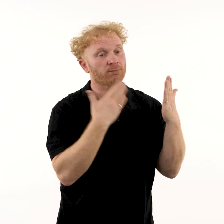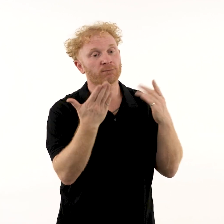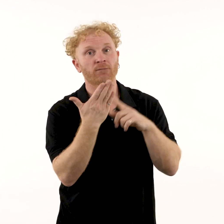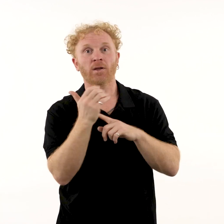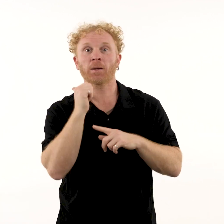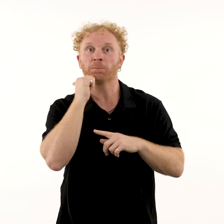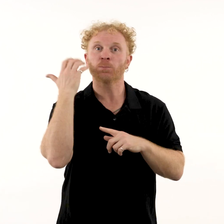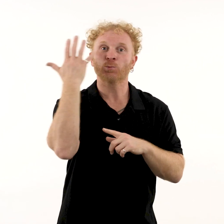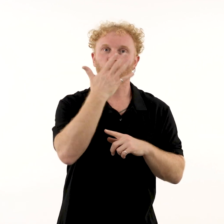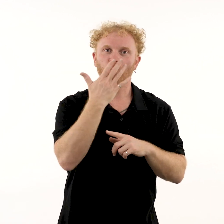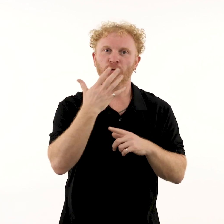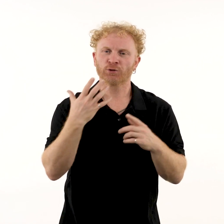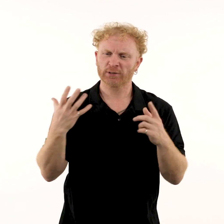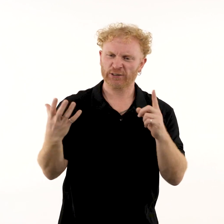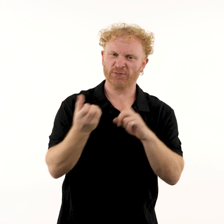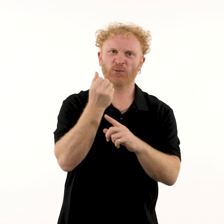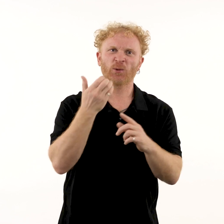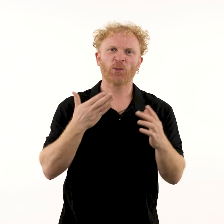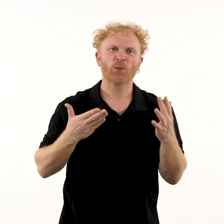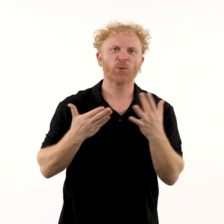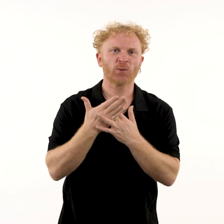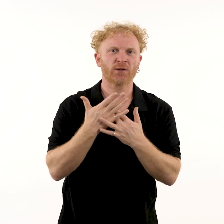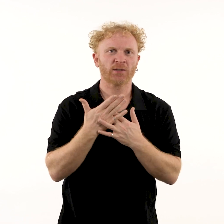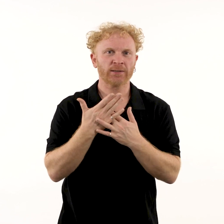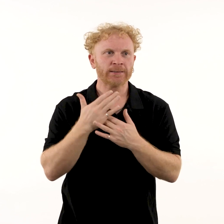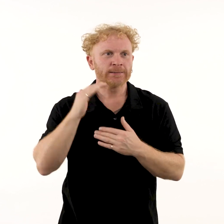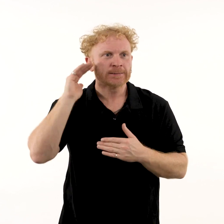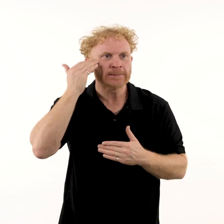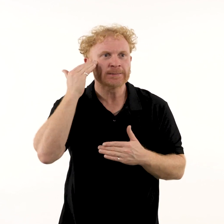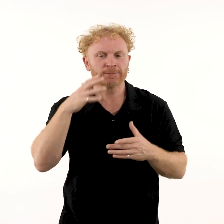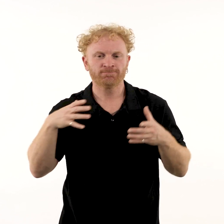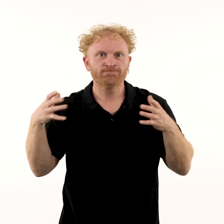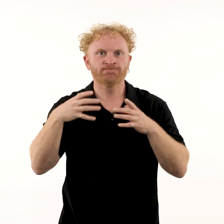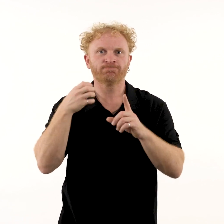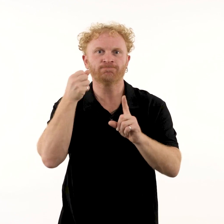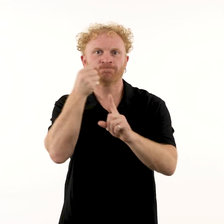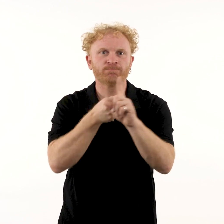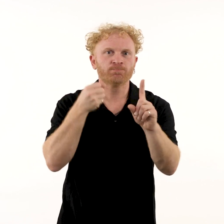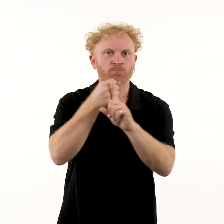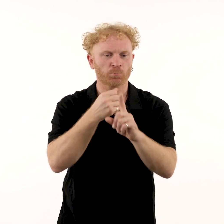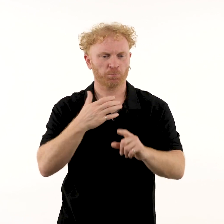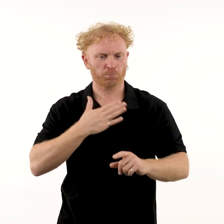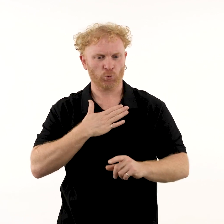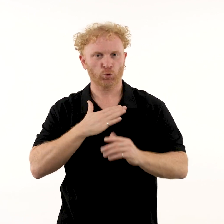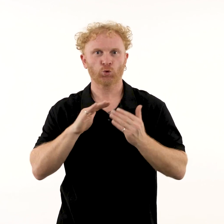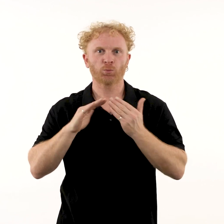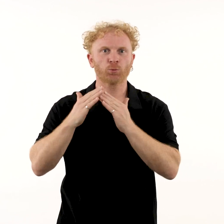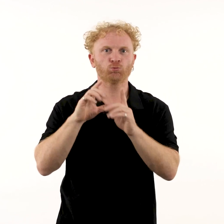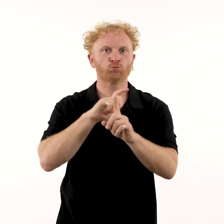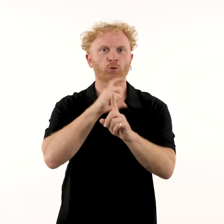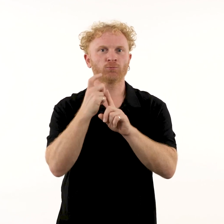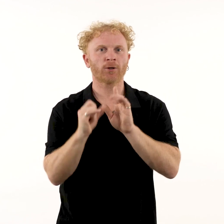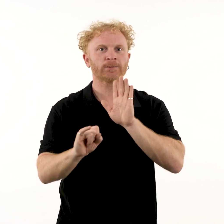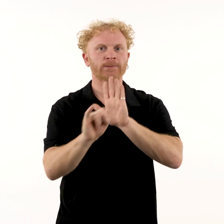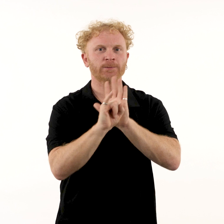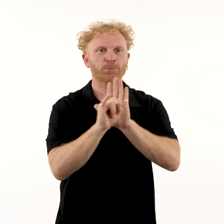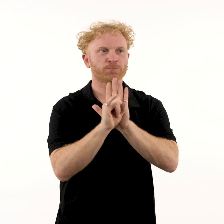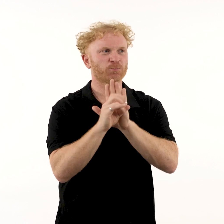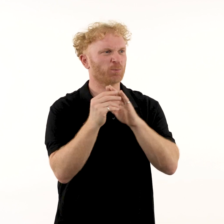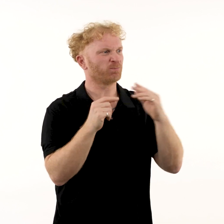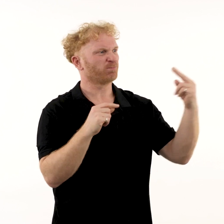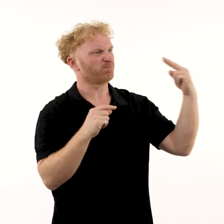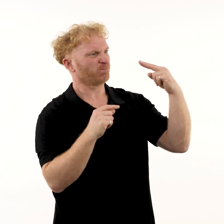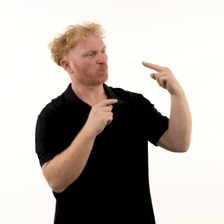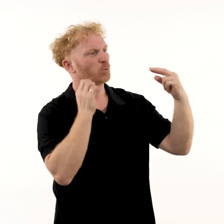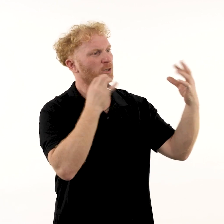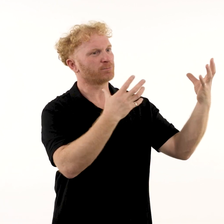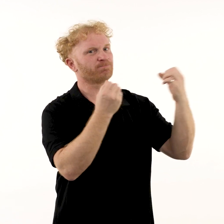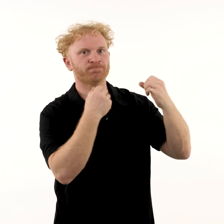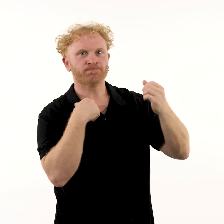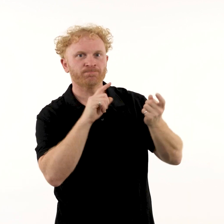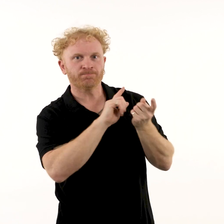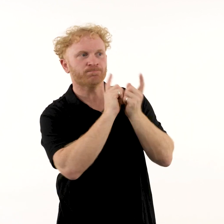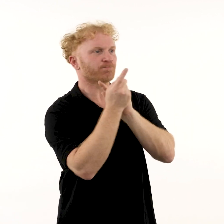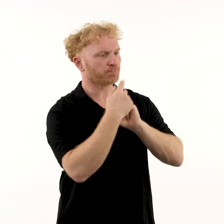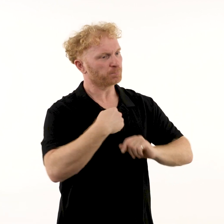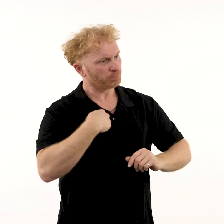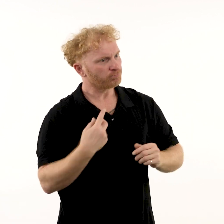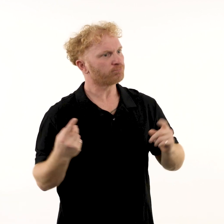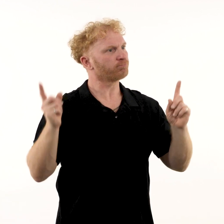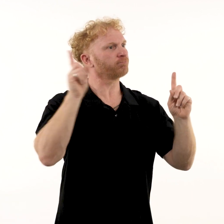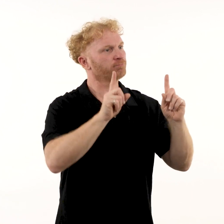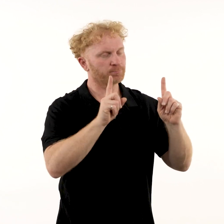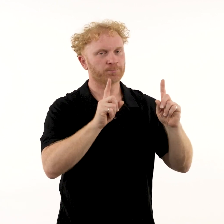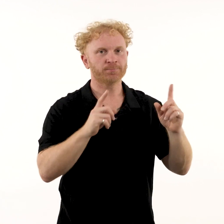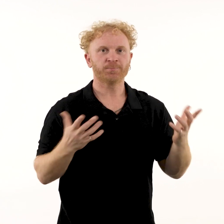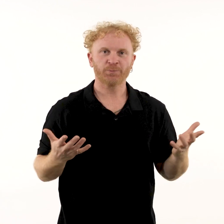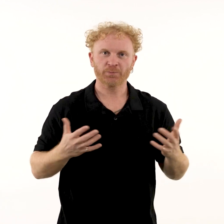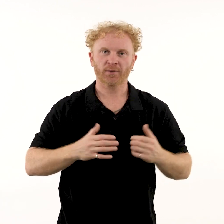the other achieved through the great feat of reclaiming her (and her community’s) cultural identity in the face of colonialism.’